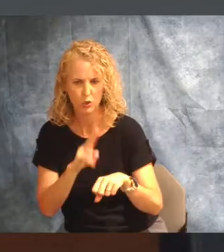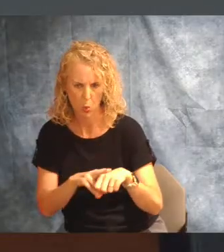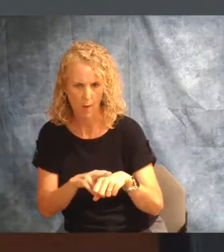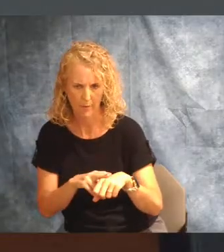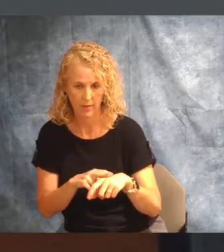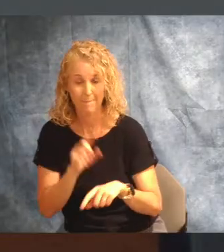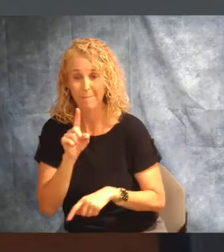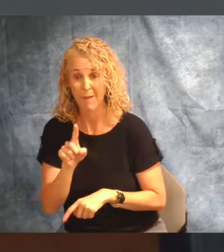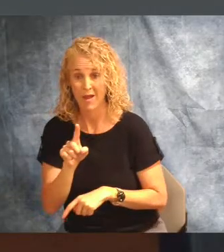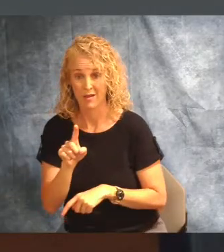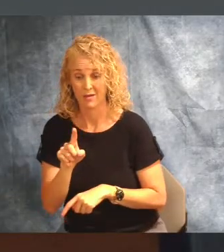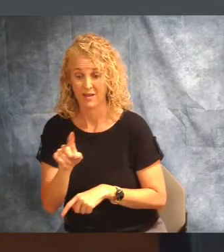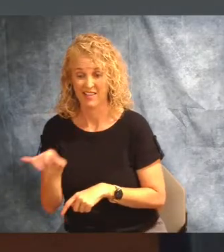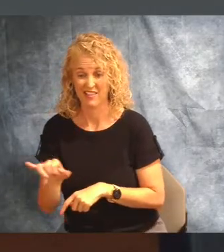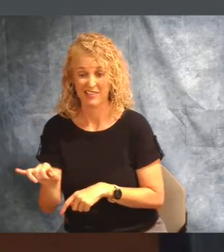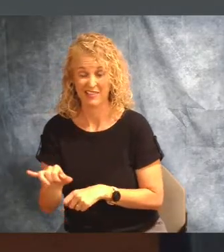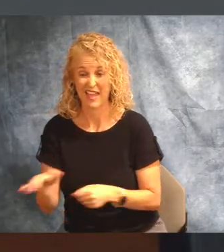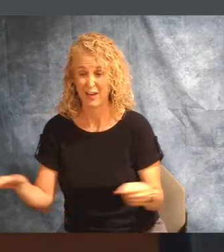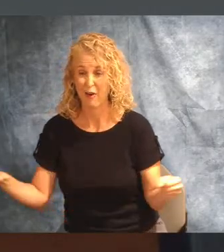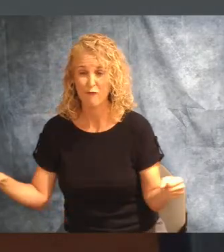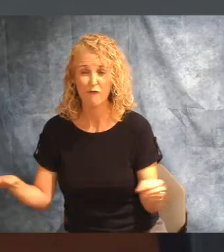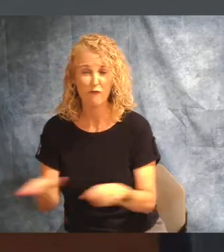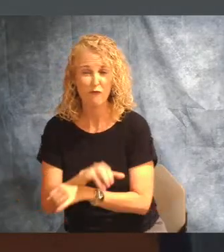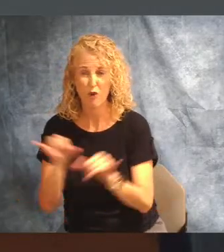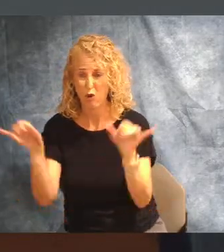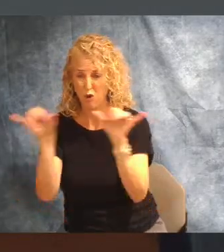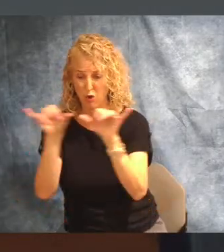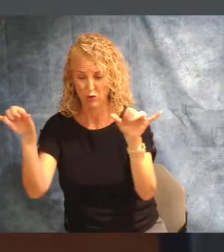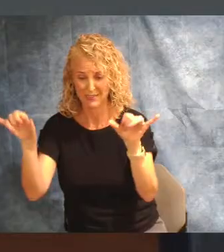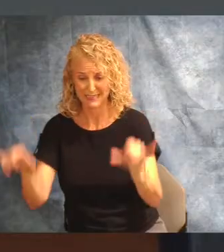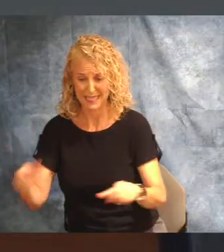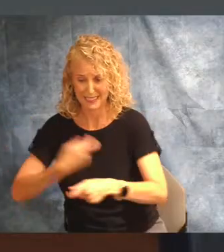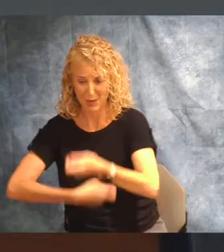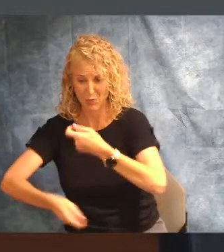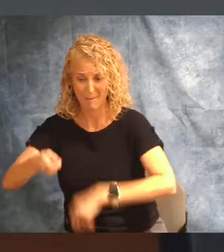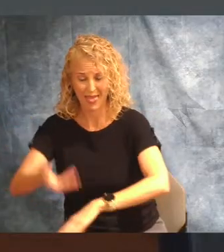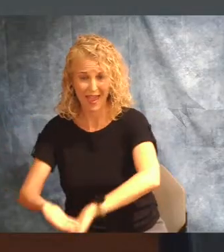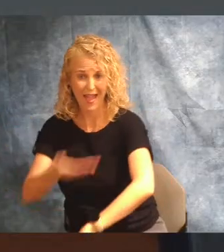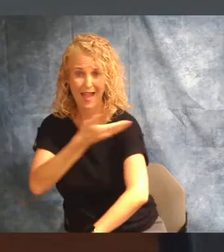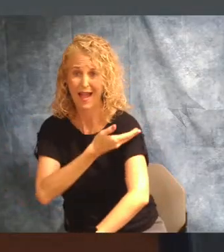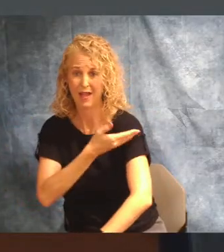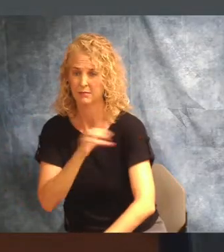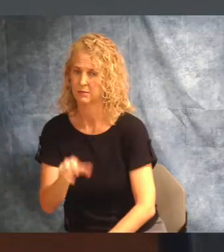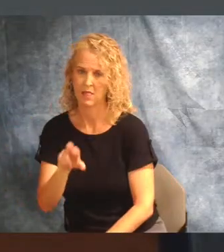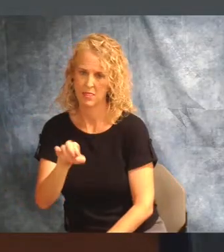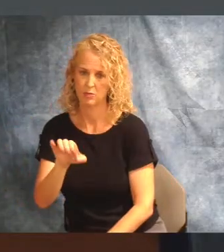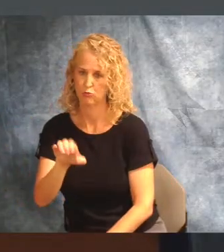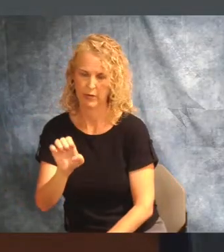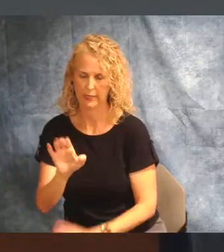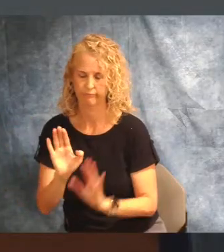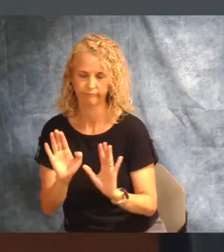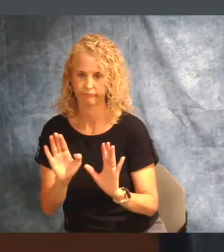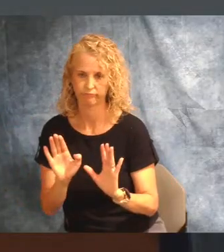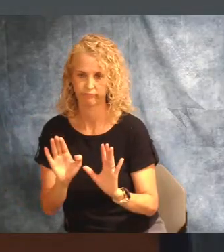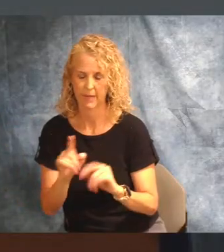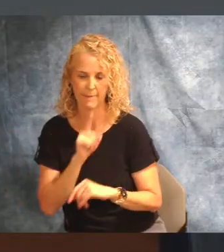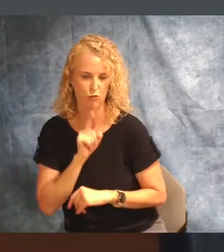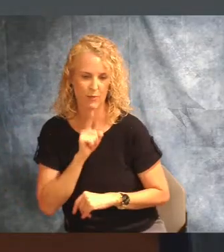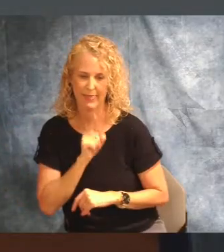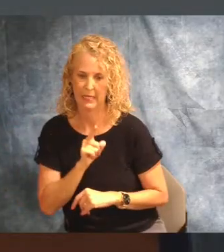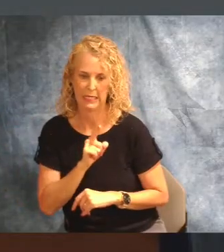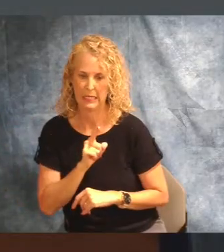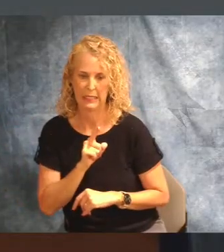but in terms of the the radio system itself, this is something that is on a more extended basis. So,